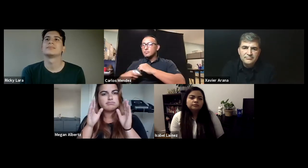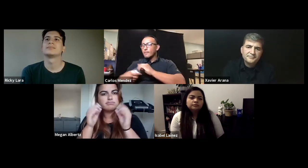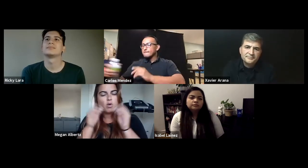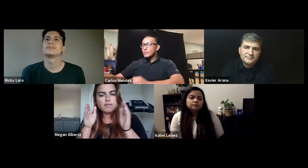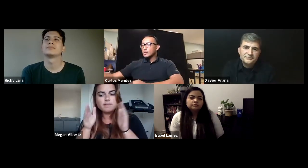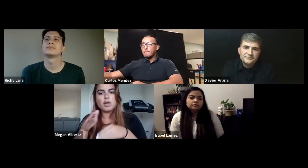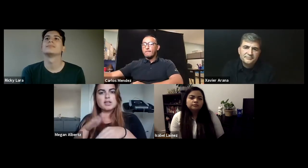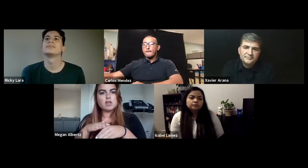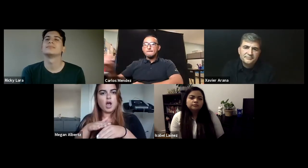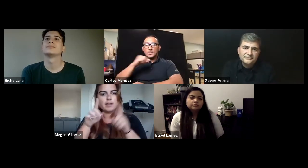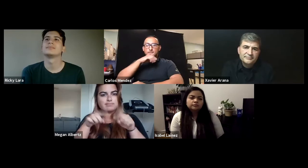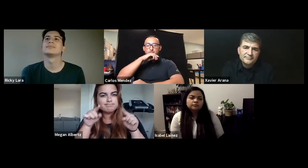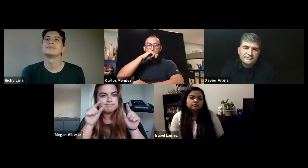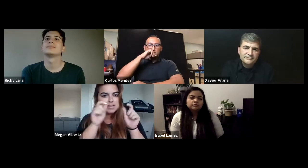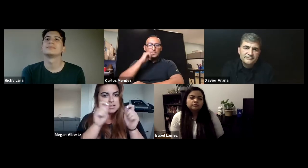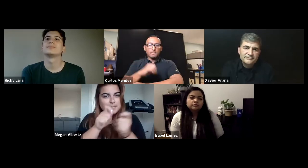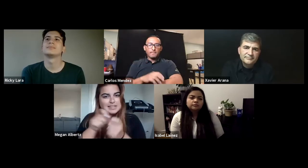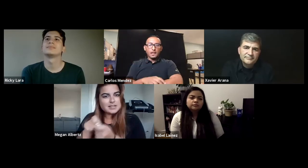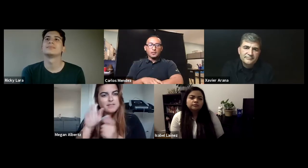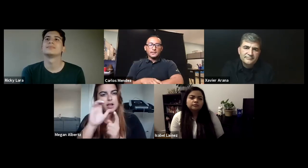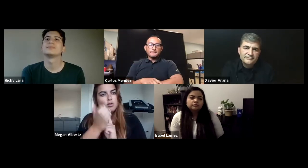So, I wish that they had something more like that,